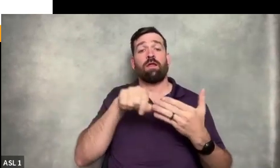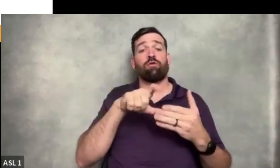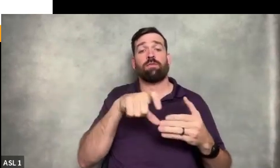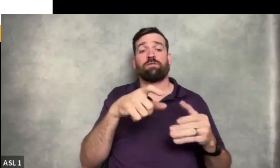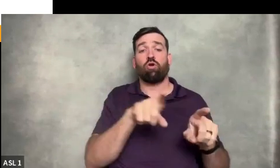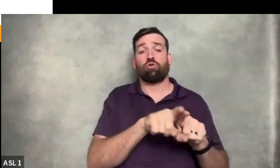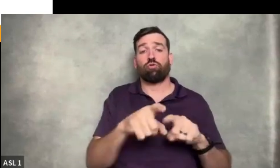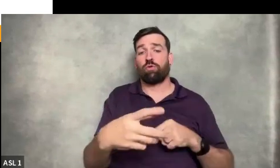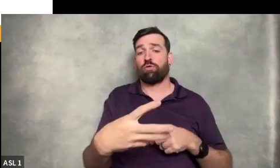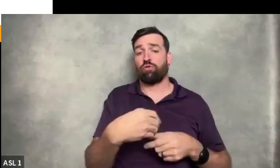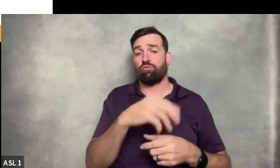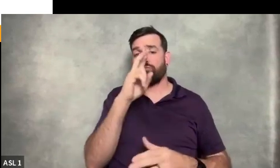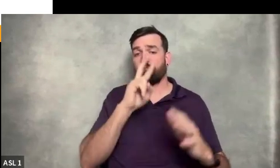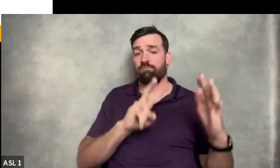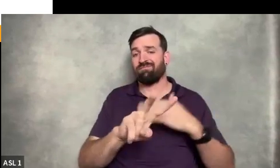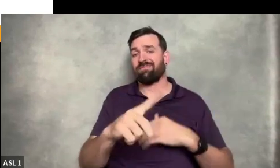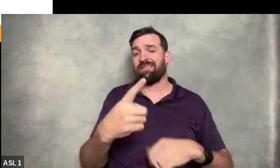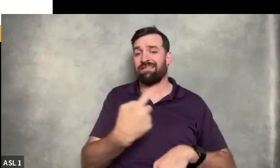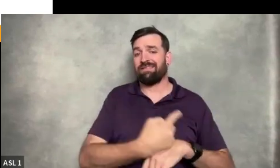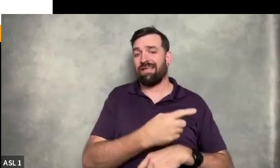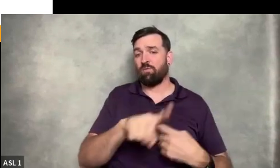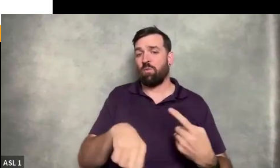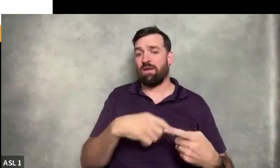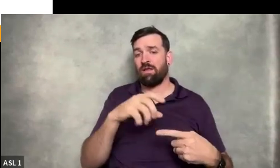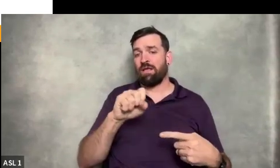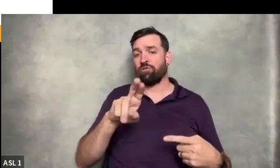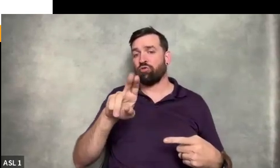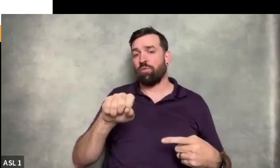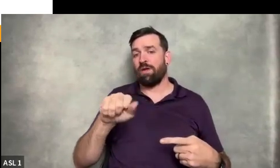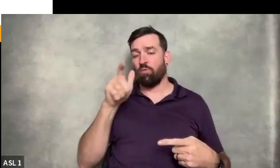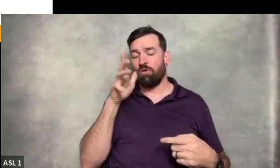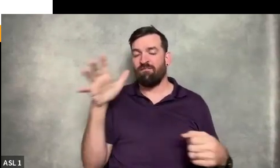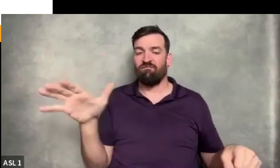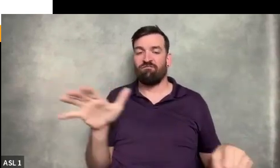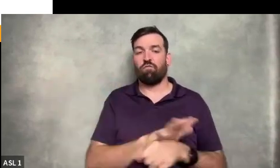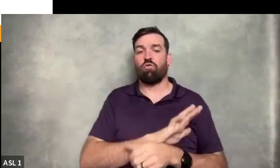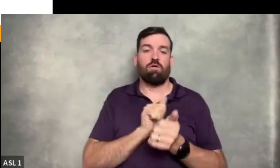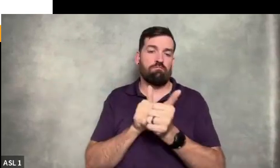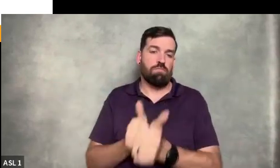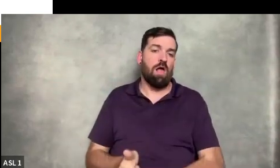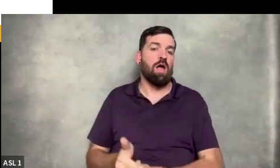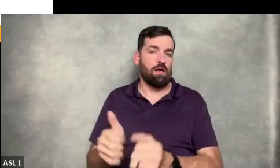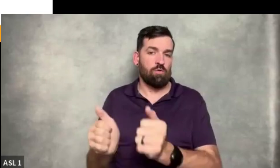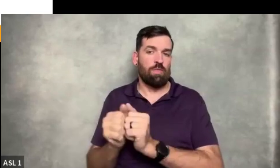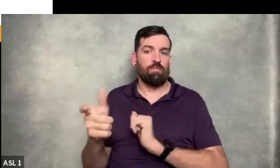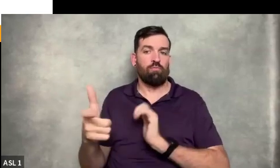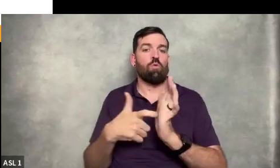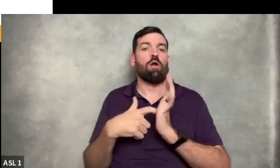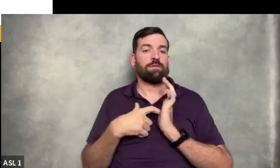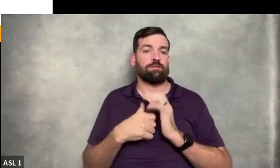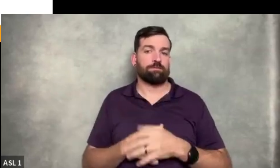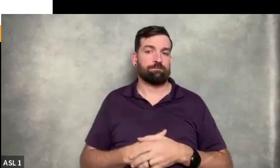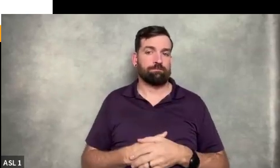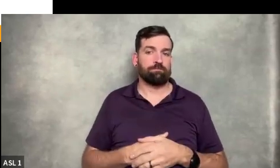the projected date by which the SUA will fully comply with the applicable requirements. The